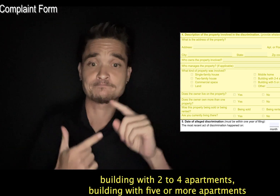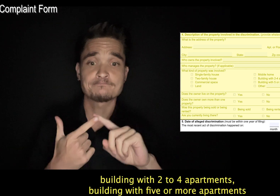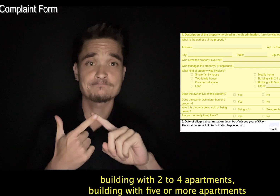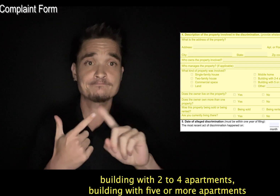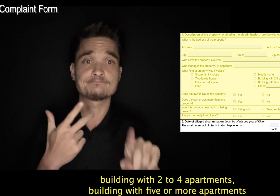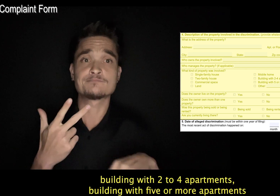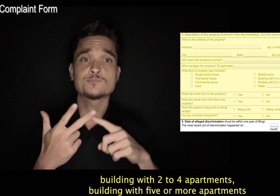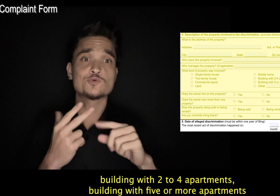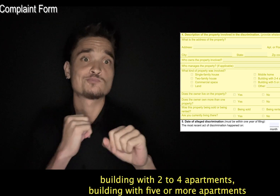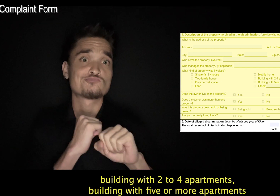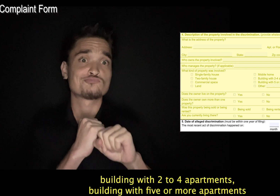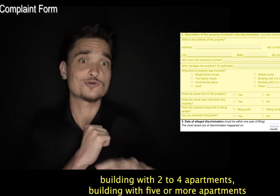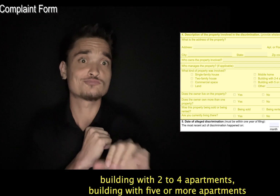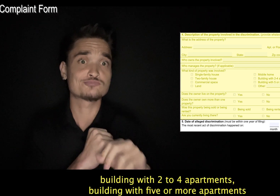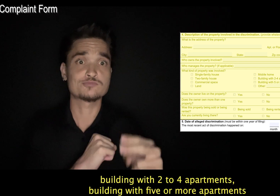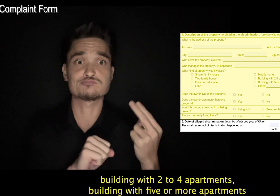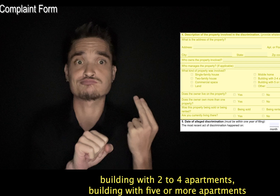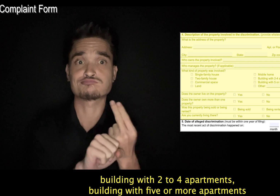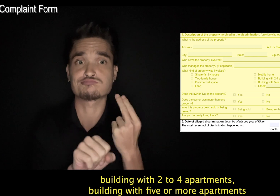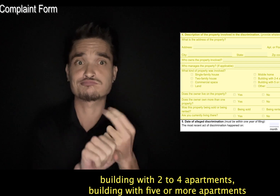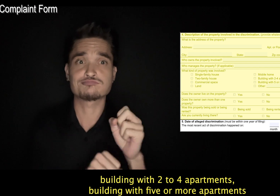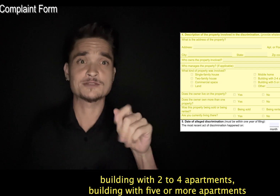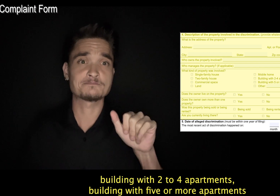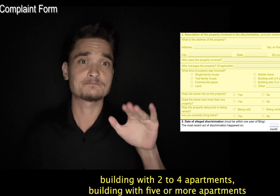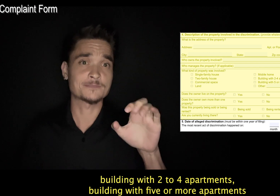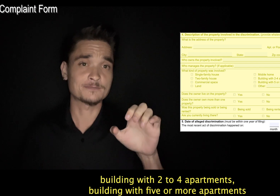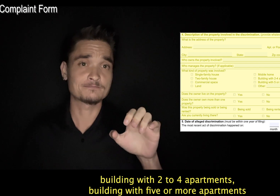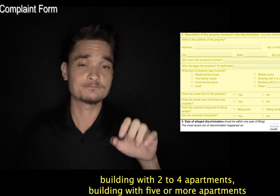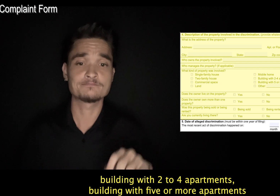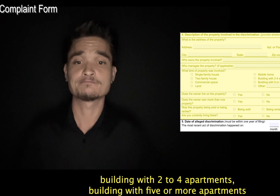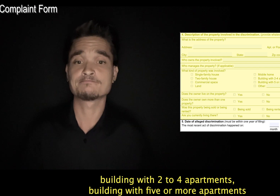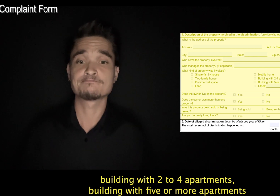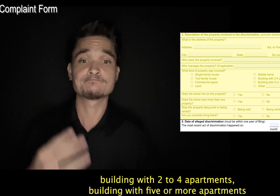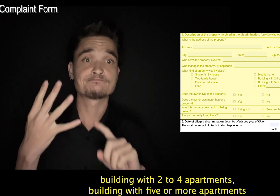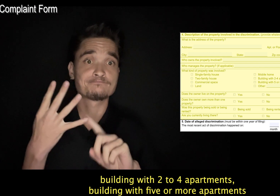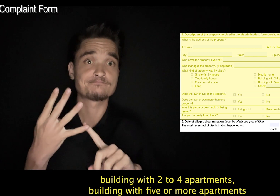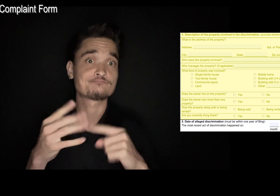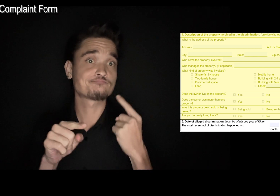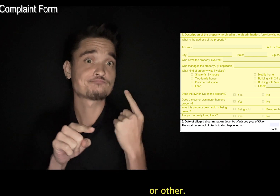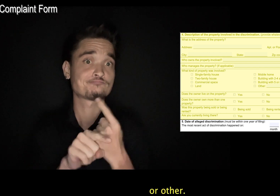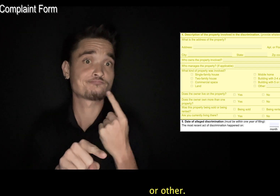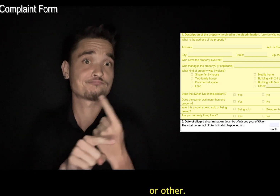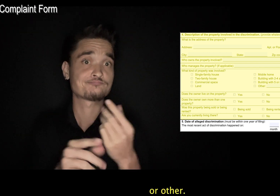building with 2 to 4 apartments, building with five or more apartments or other.